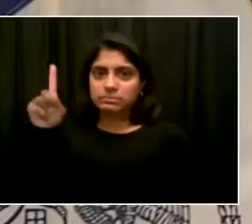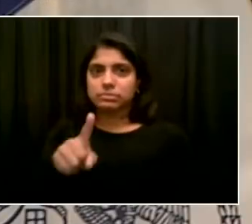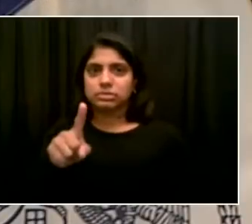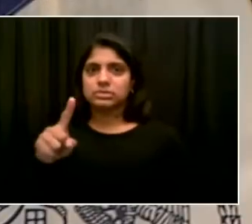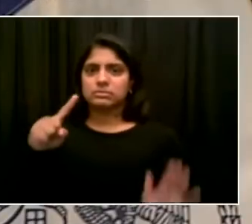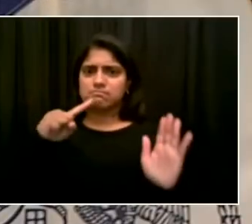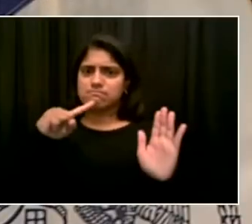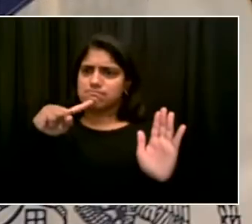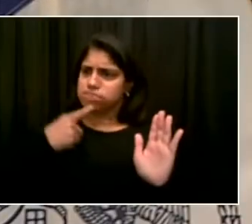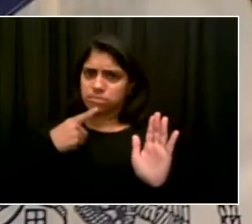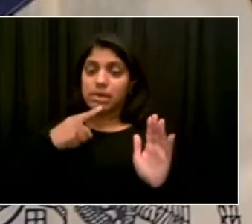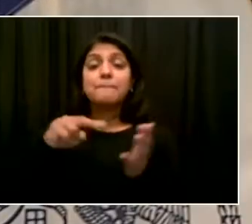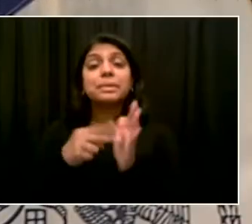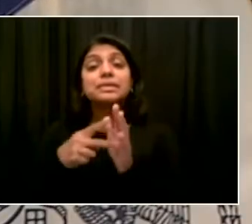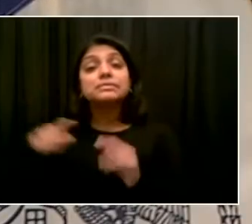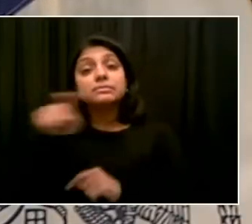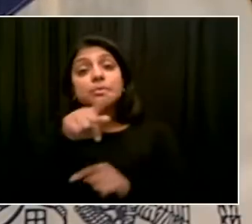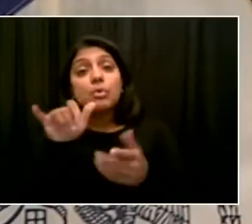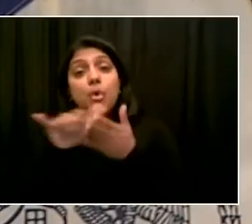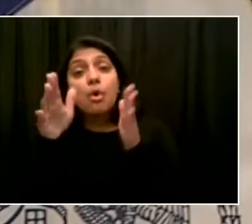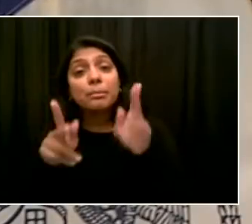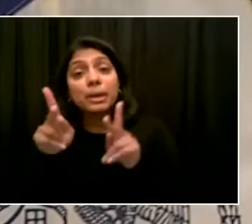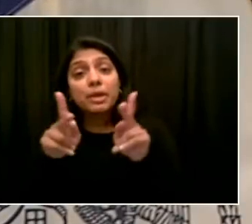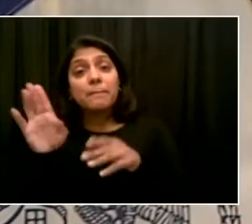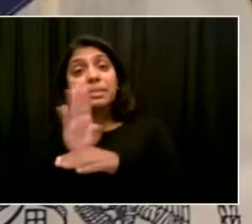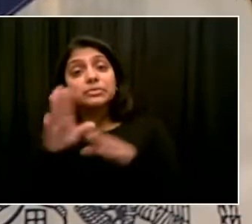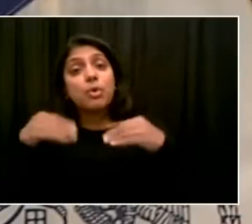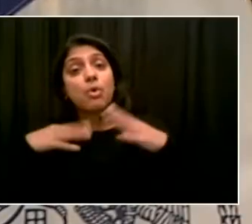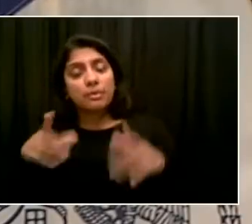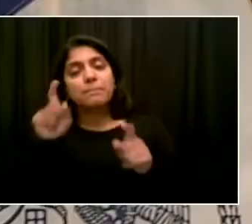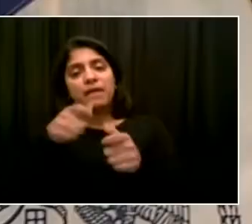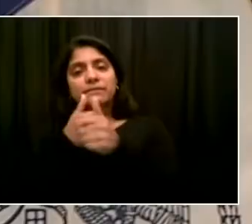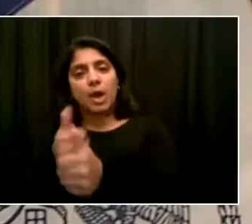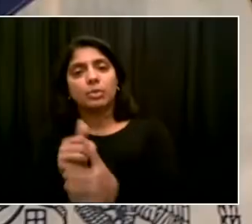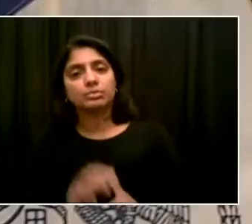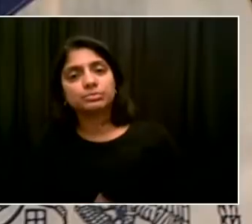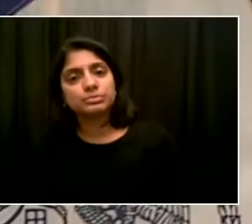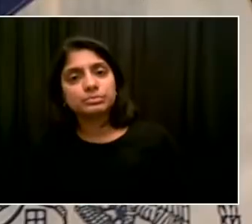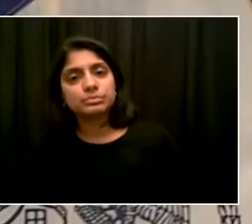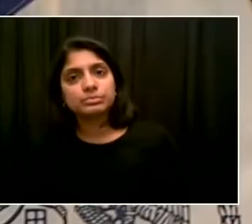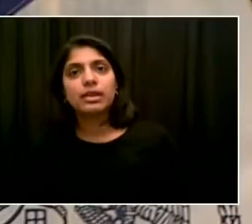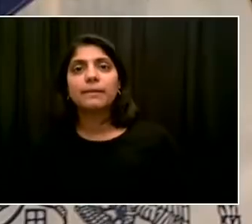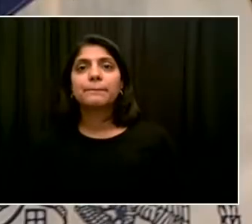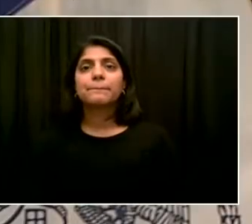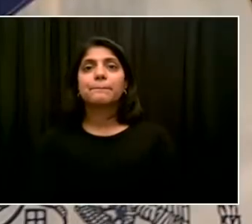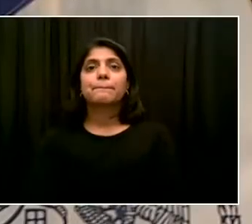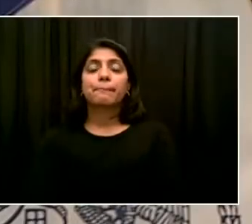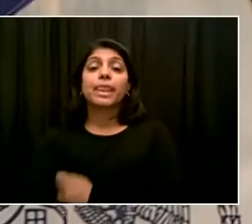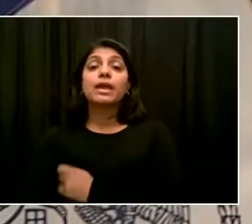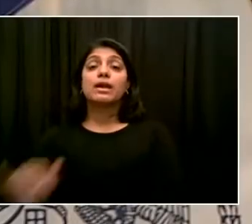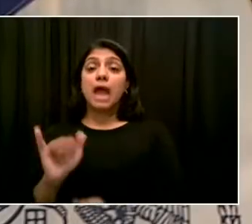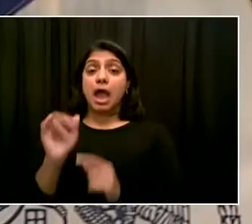OF BUSINESSES TOOK THAT VERY SERIOUSLY. WE DID NOT USE PENALTIES BUT WE HAD THAT IN OUR